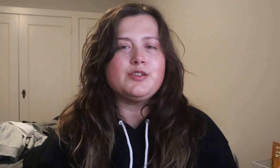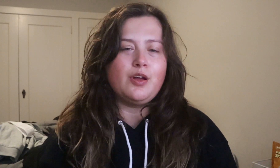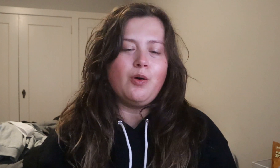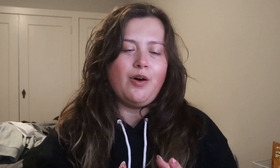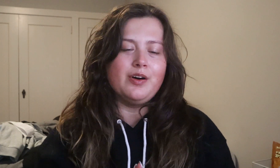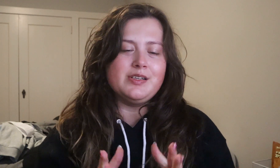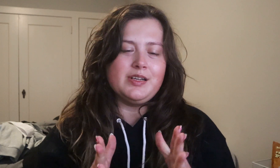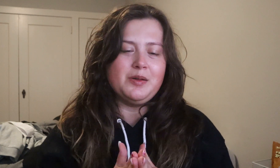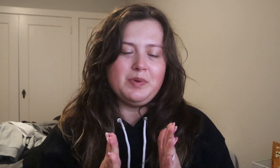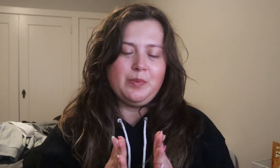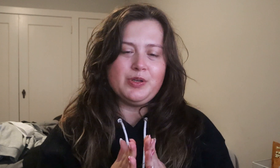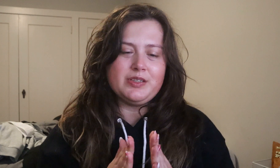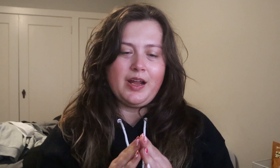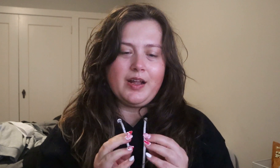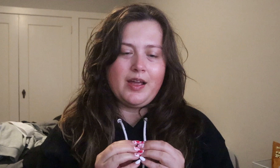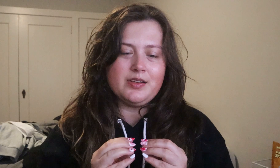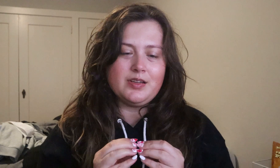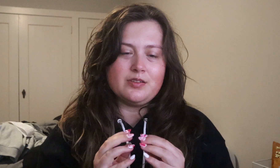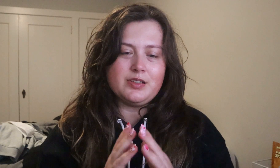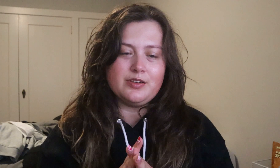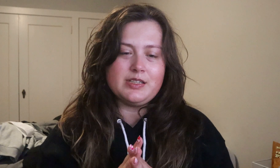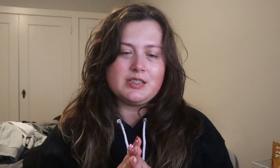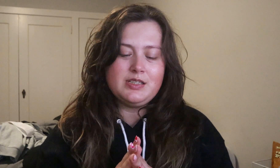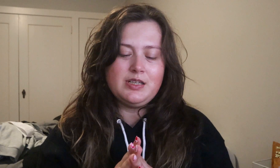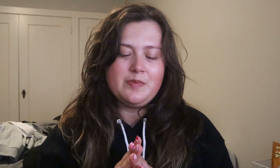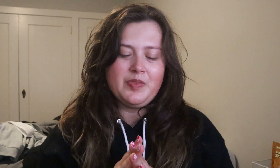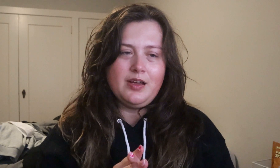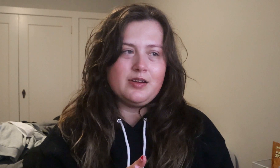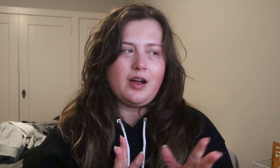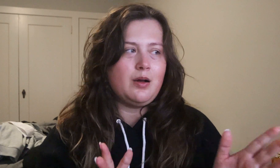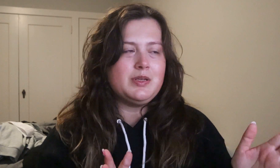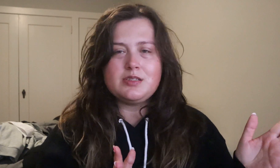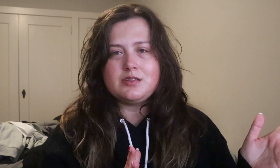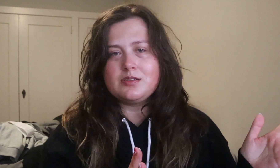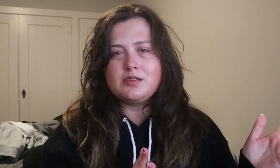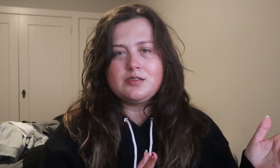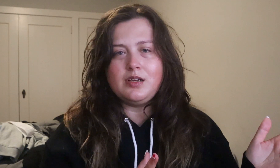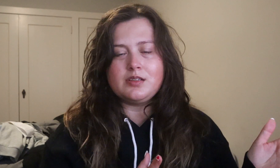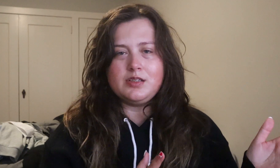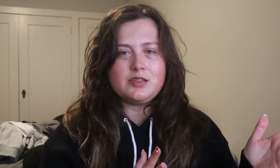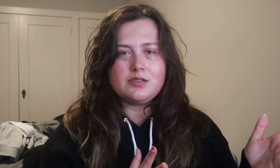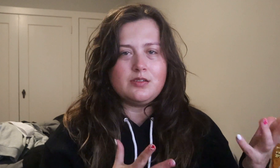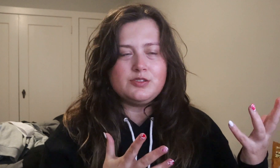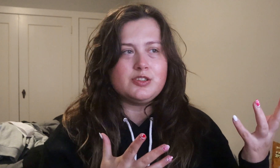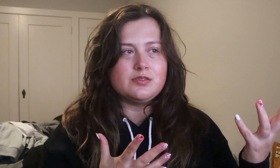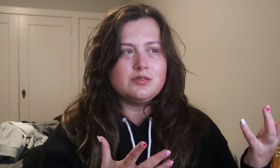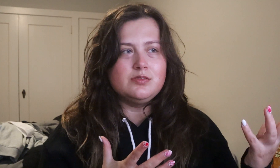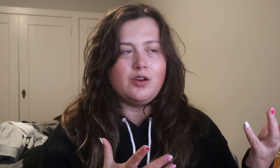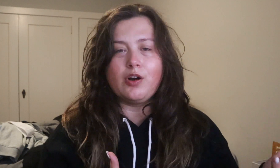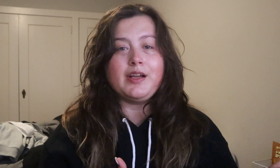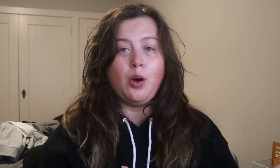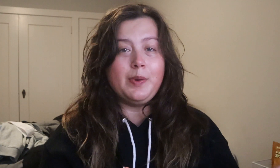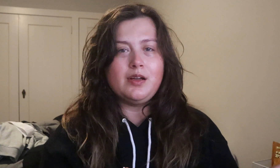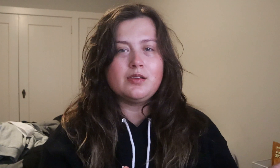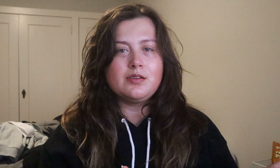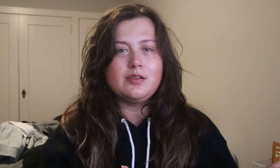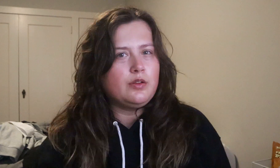so hard to get people to take ASL seriously and comments like this just aren't helping.